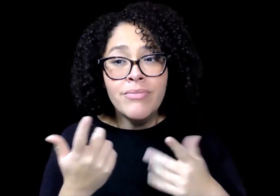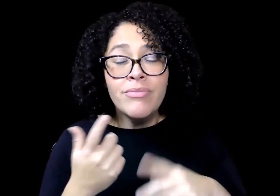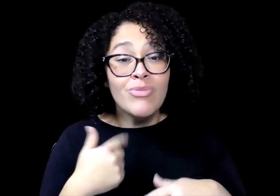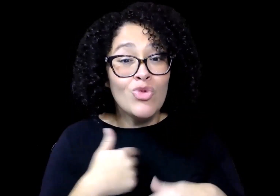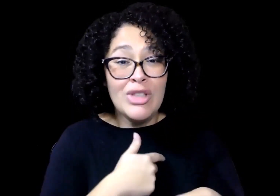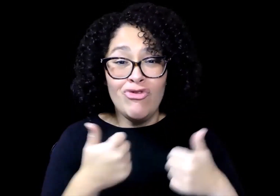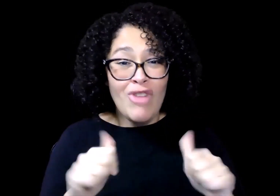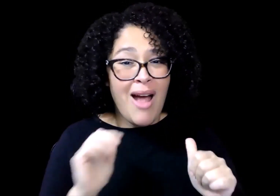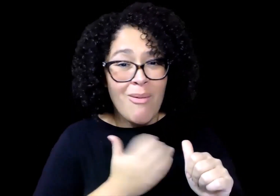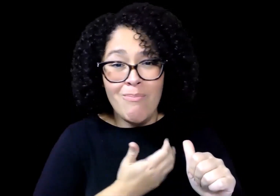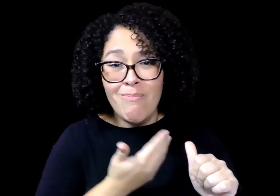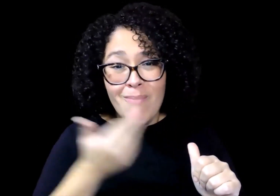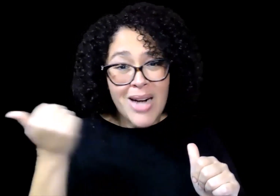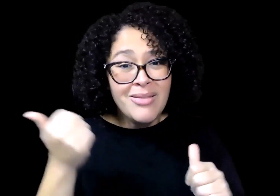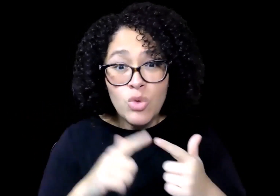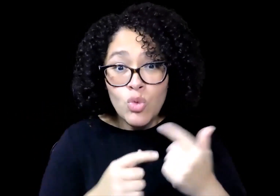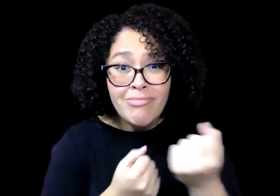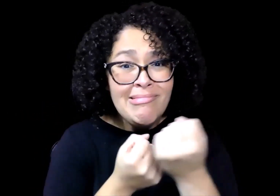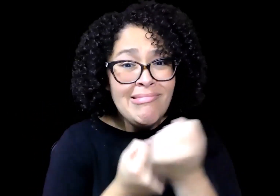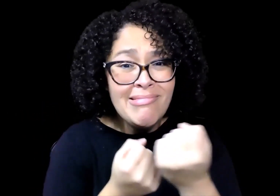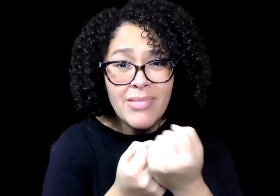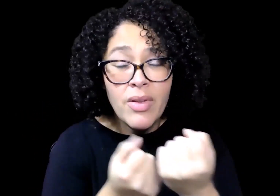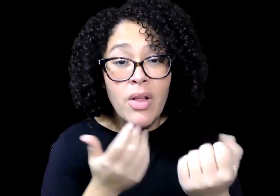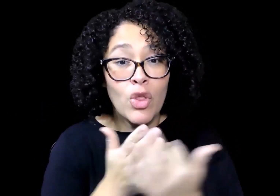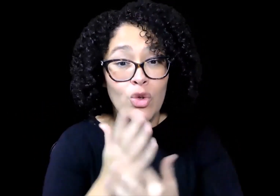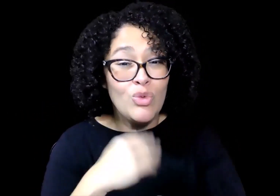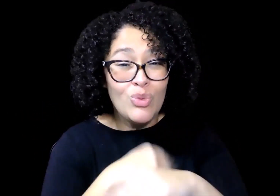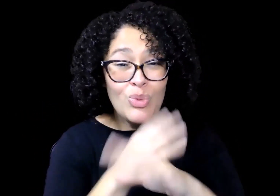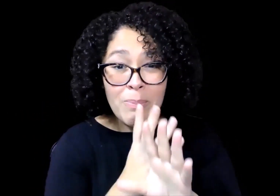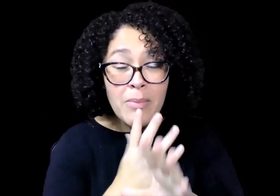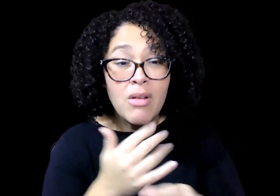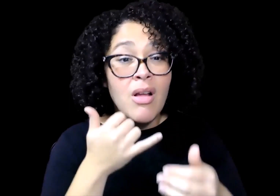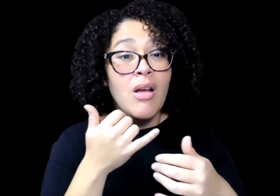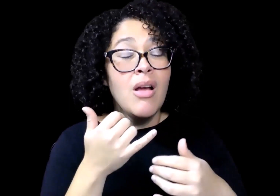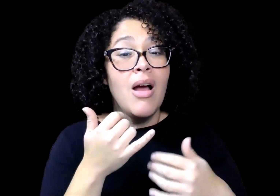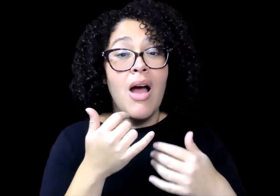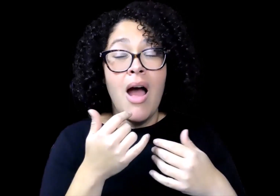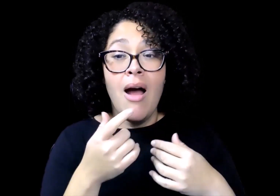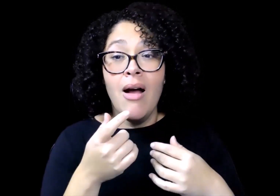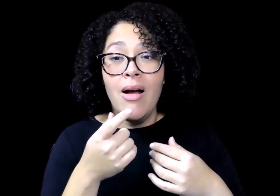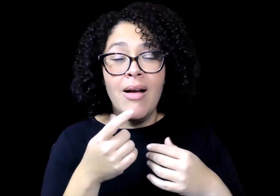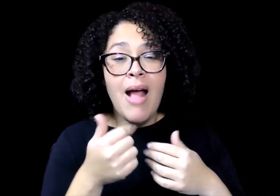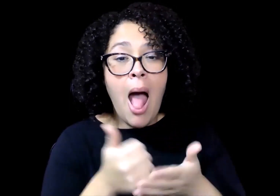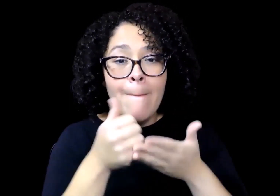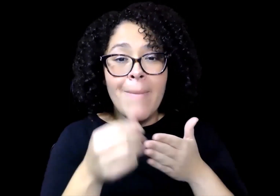day and it is a huge problem we do the best we can to support these families through zoom